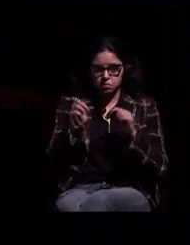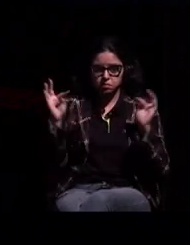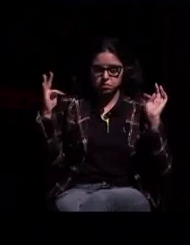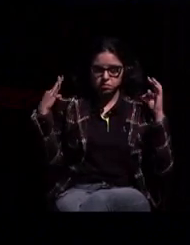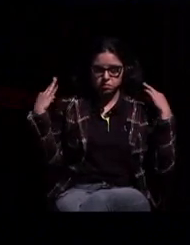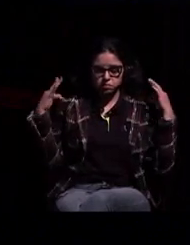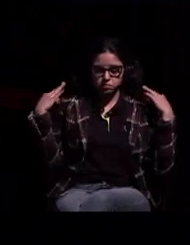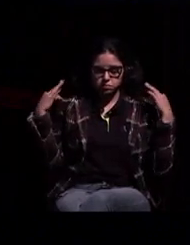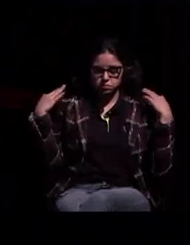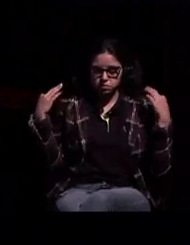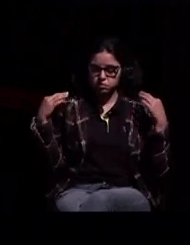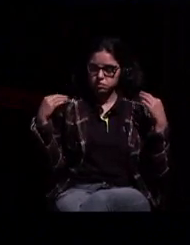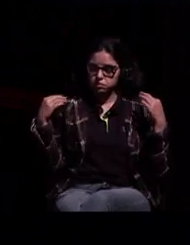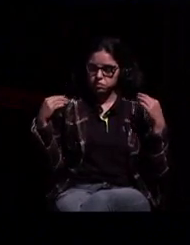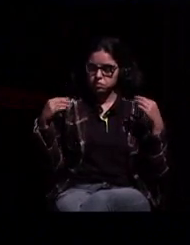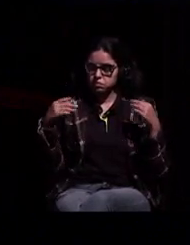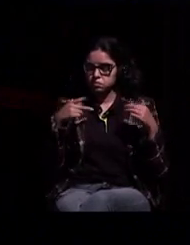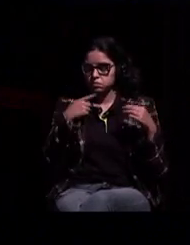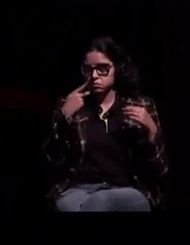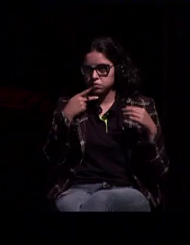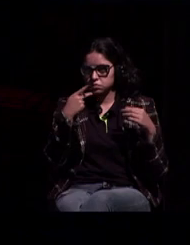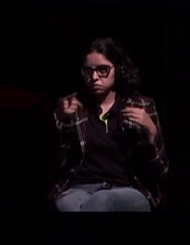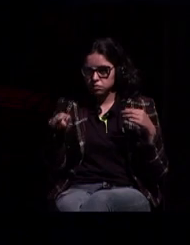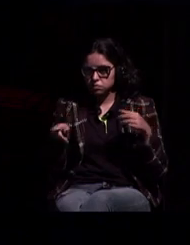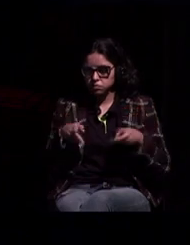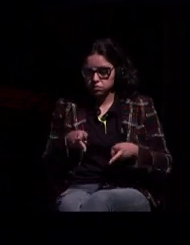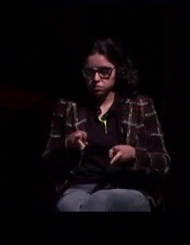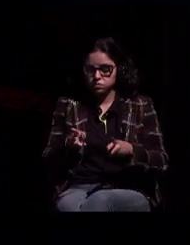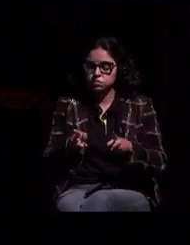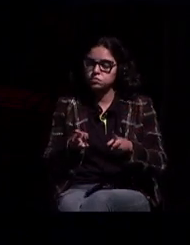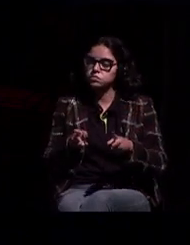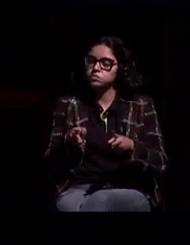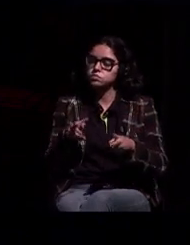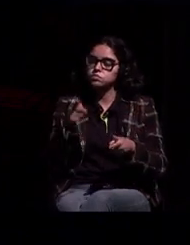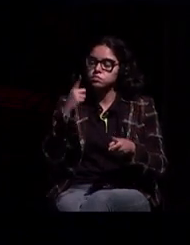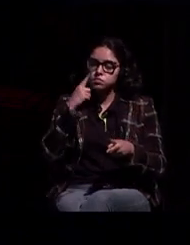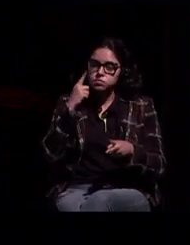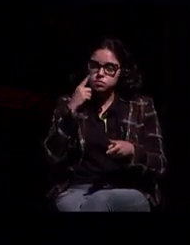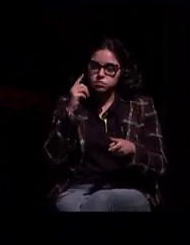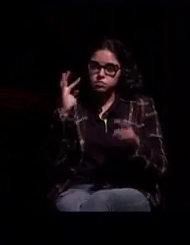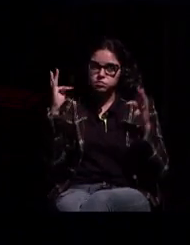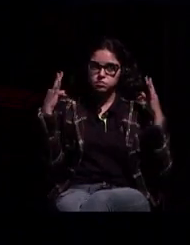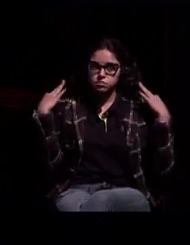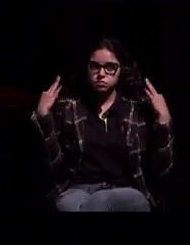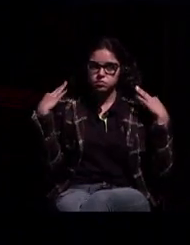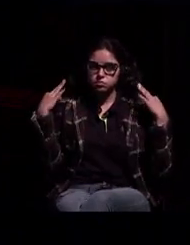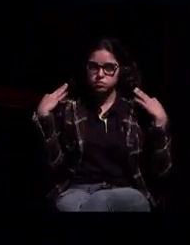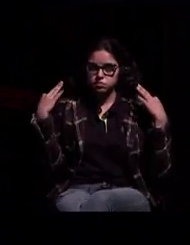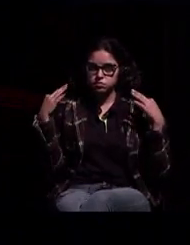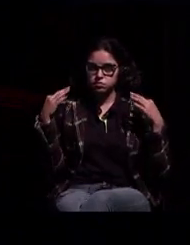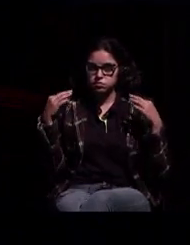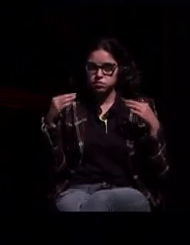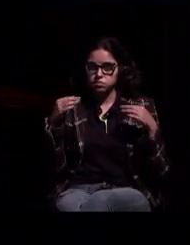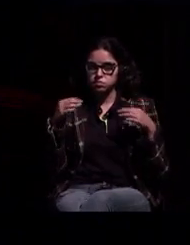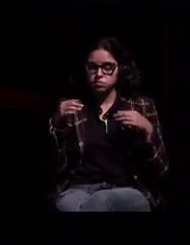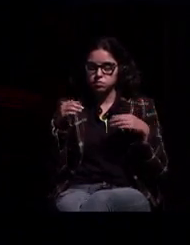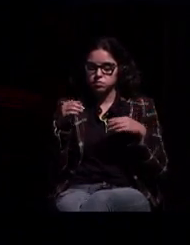If we get ahead we’ll see that later on tourism is the object of different analysis.